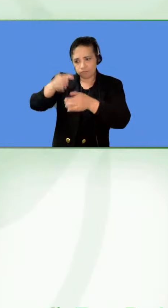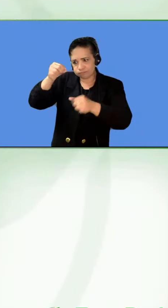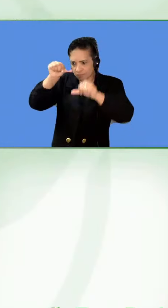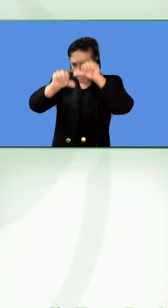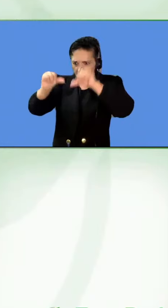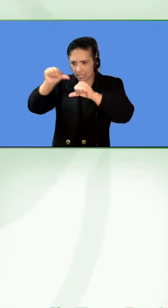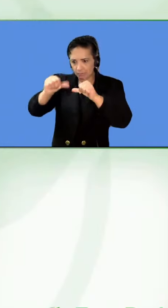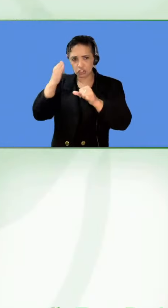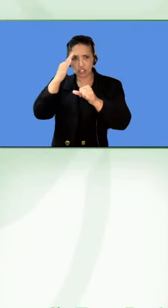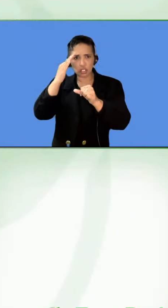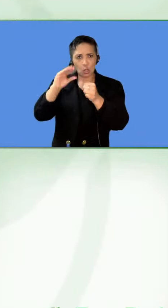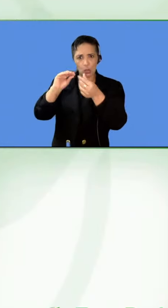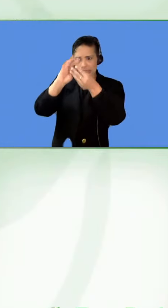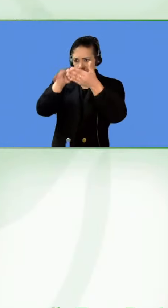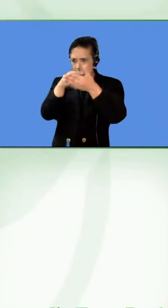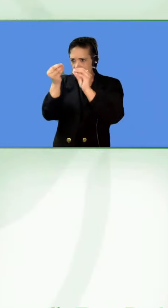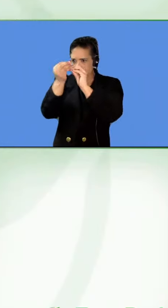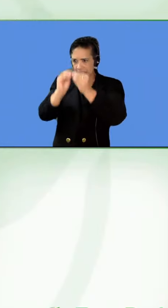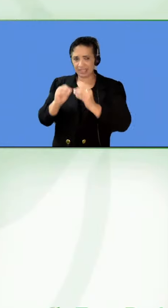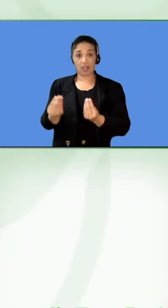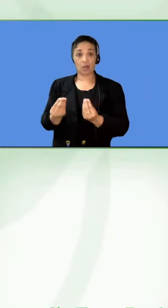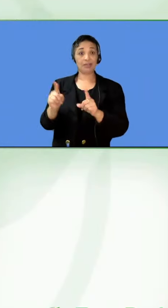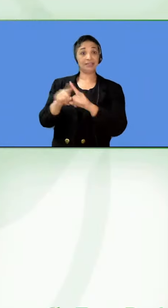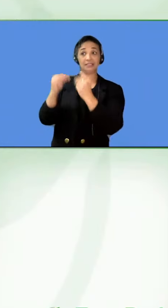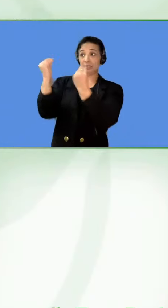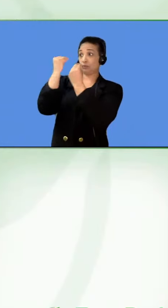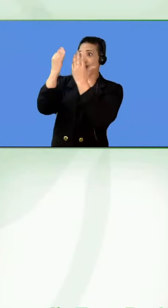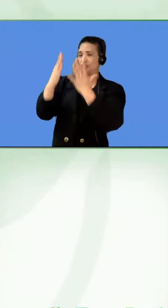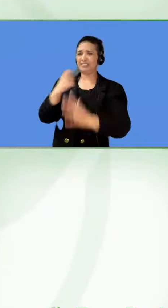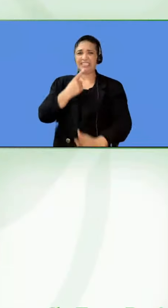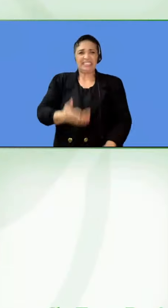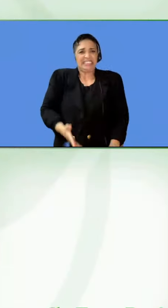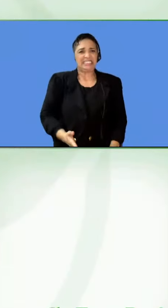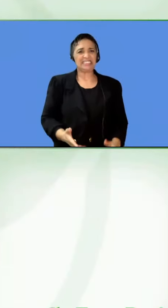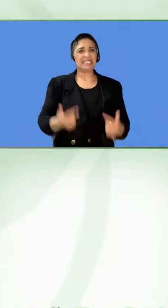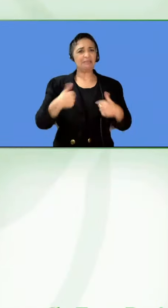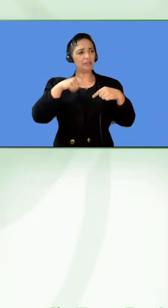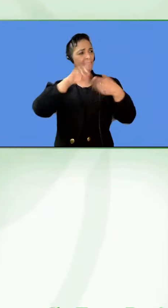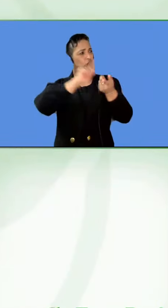And even my teacher was like, I have to redo these in a different format, using hot glue